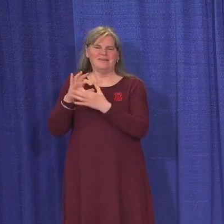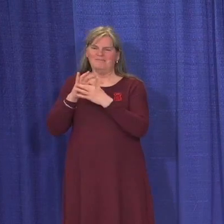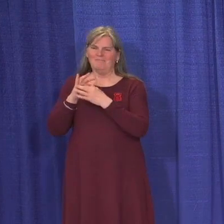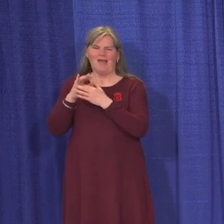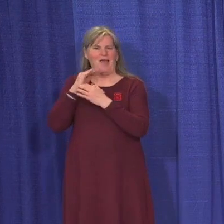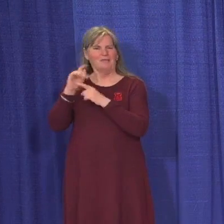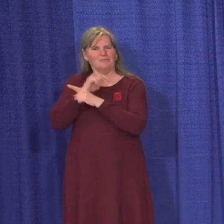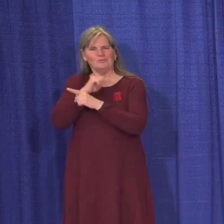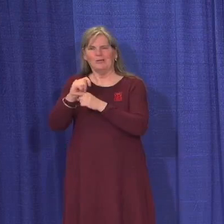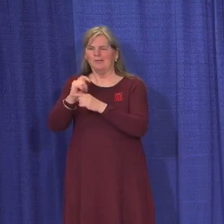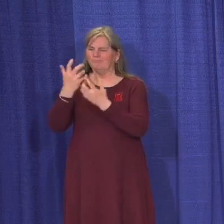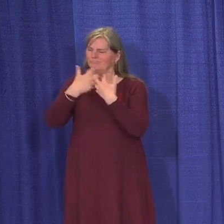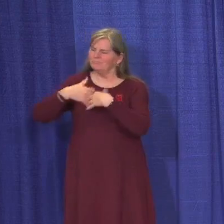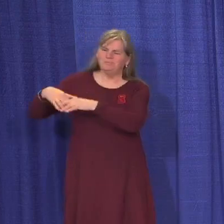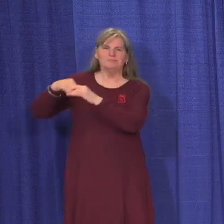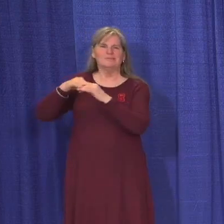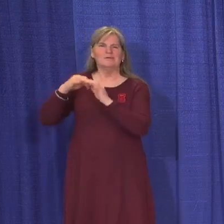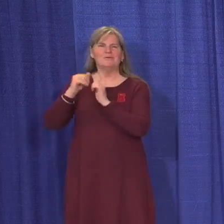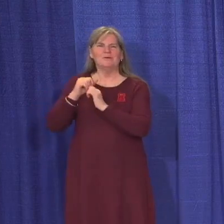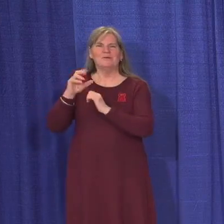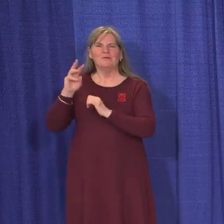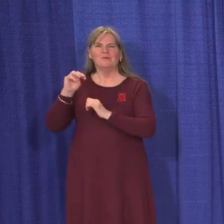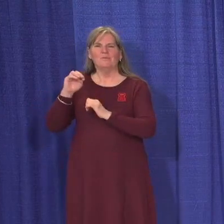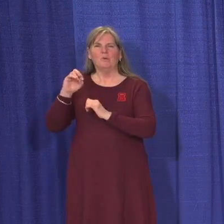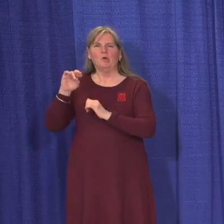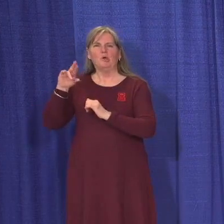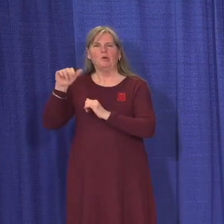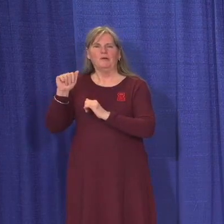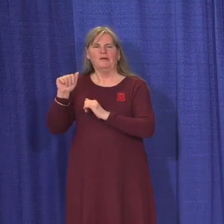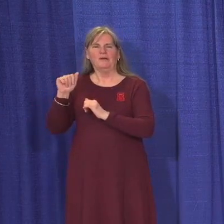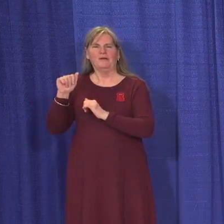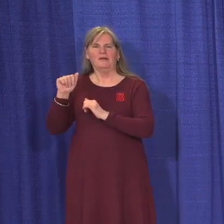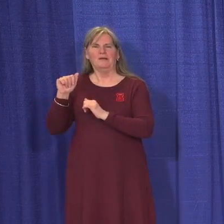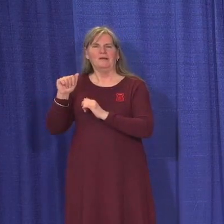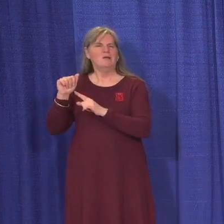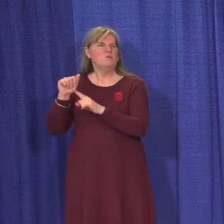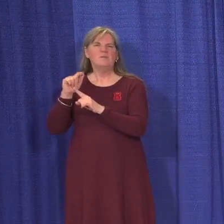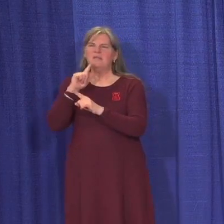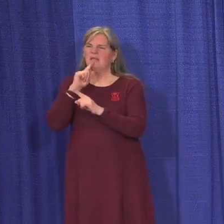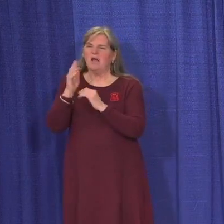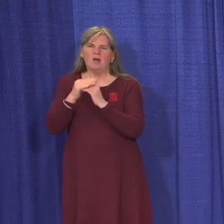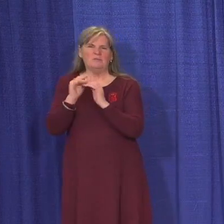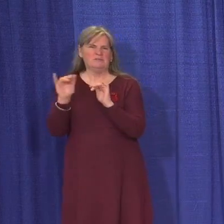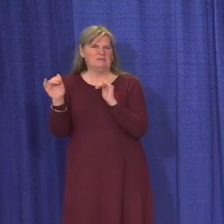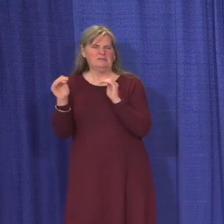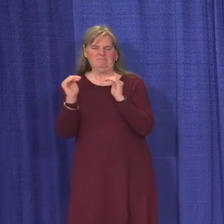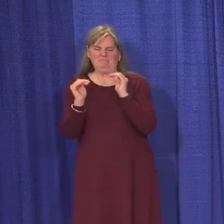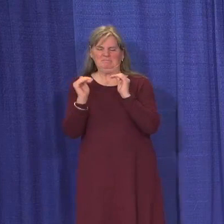advantage to stick with Moderna because we done it all over the